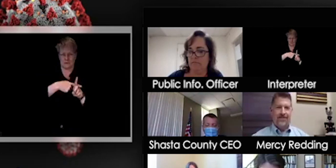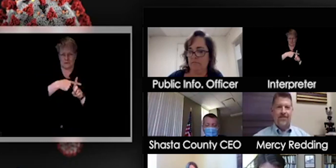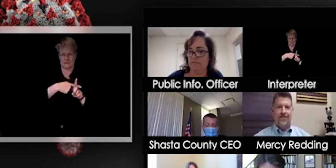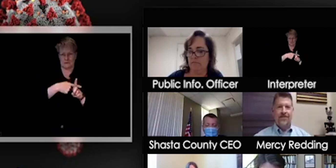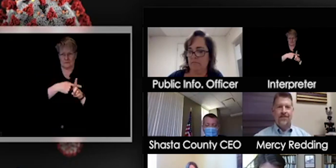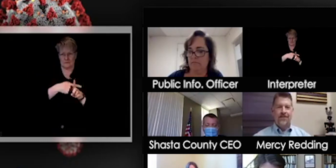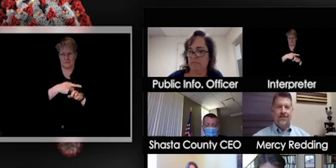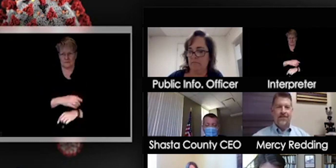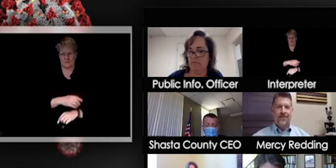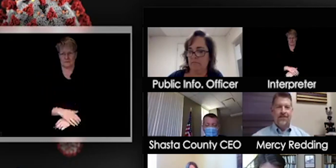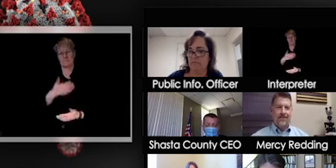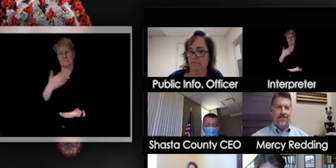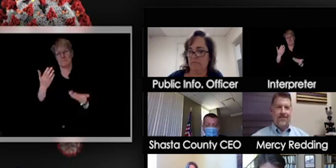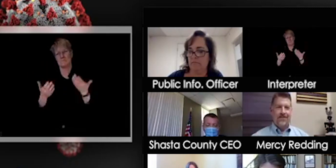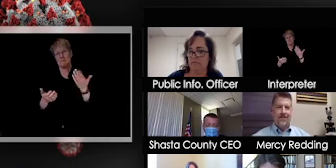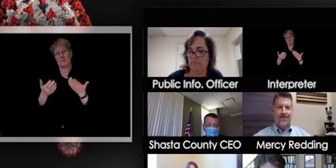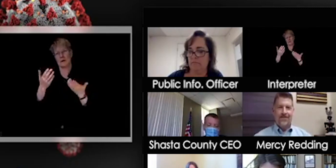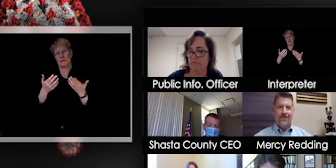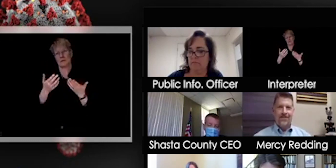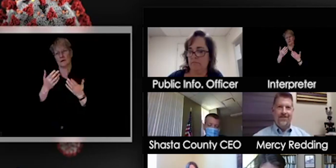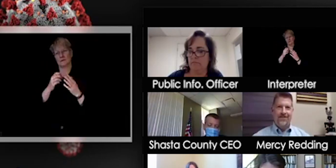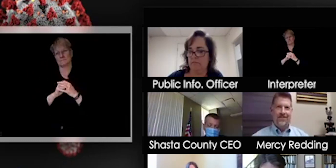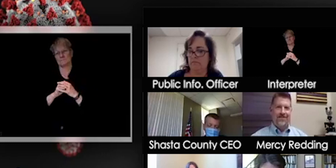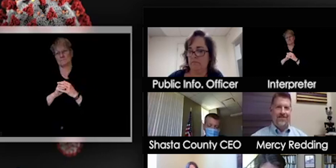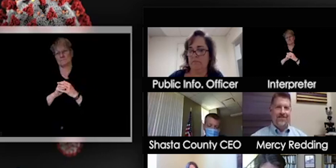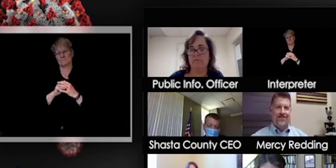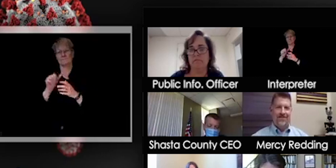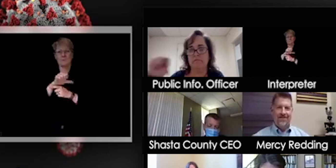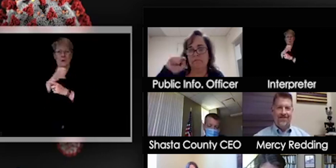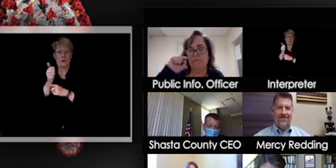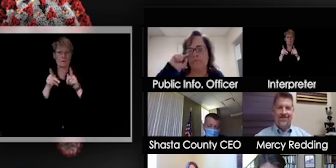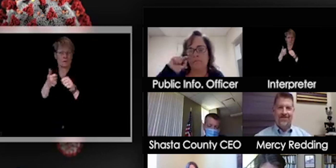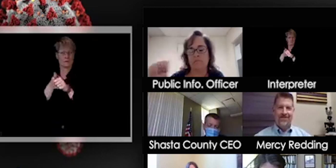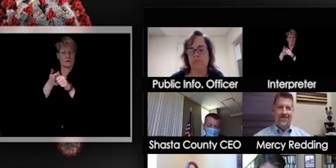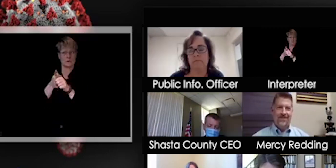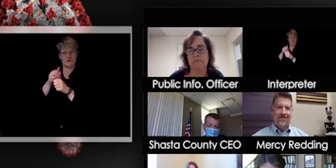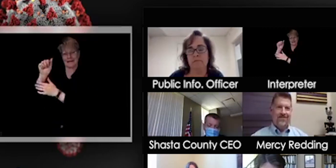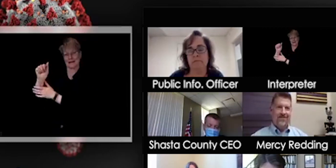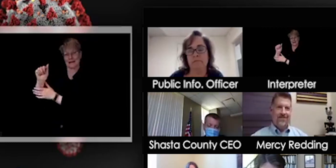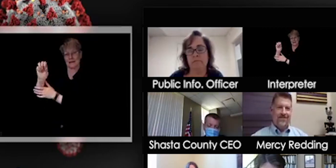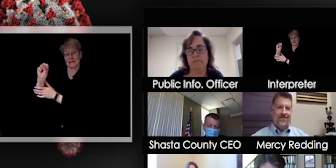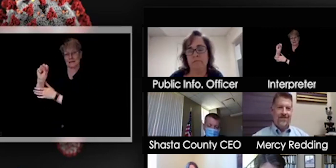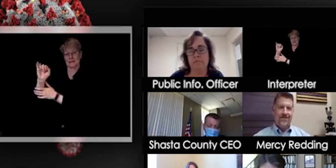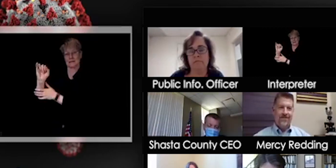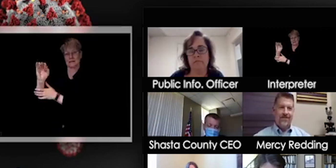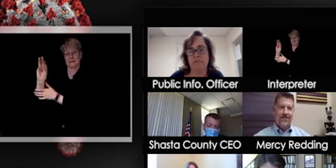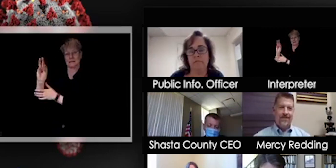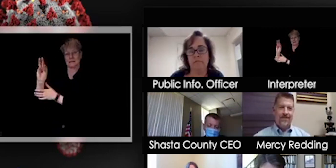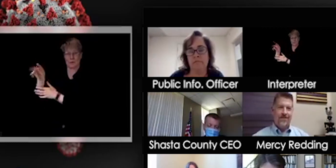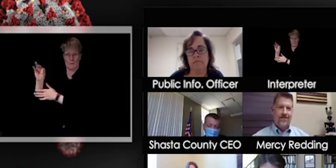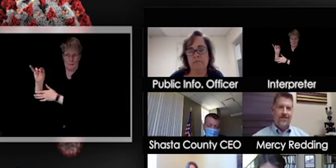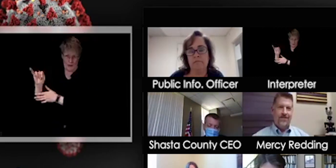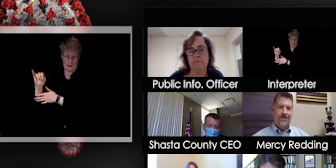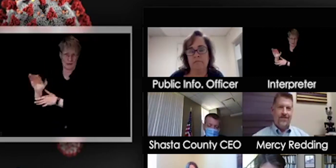people that are asymptomatic that have kind of figure with that number is. It’s still